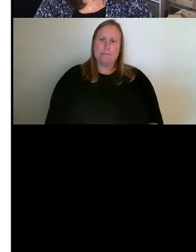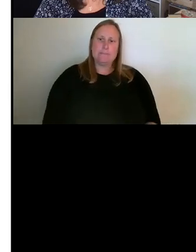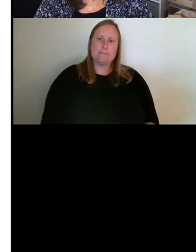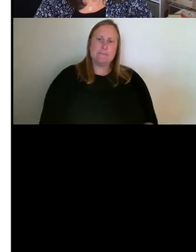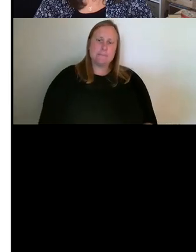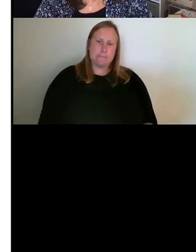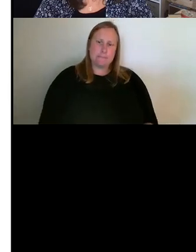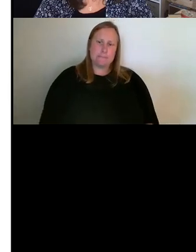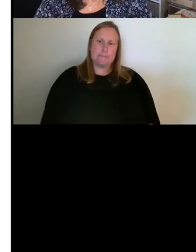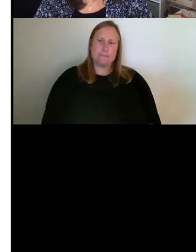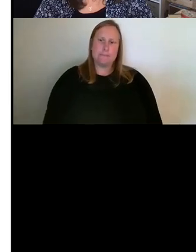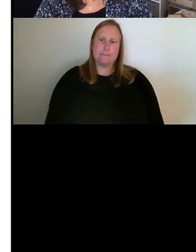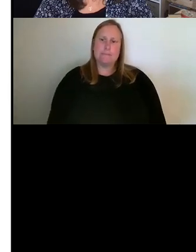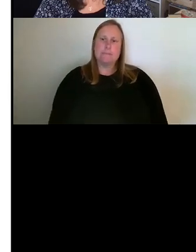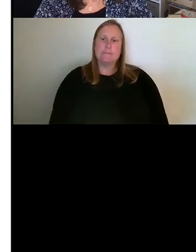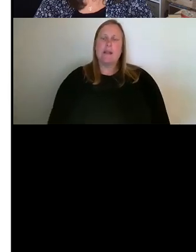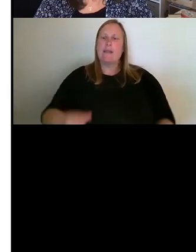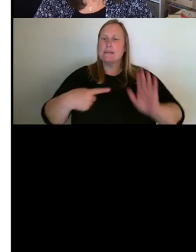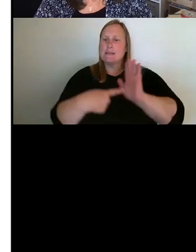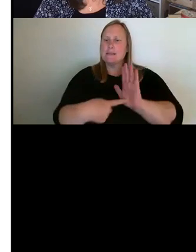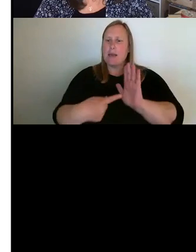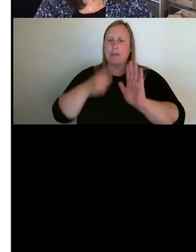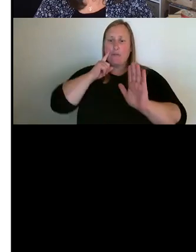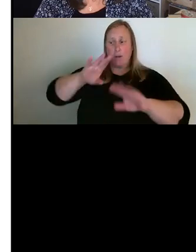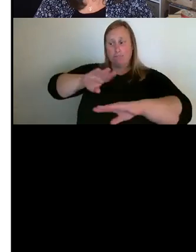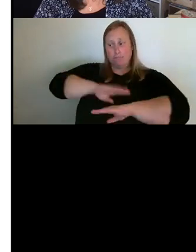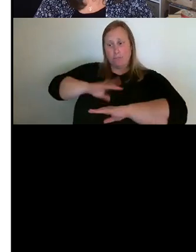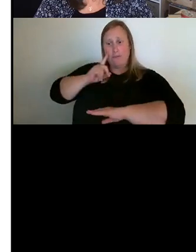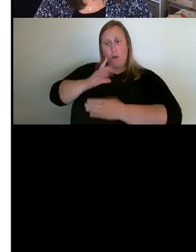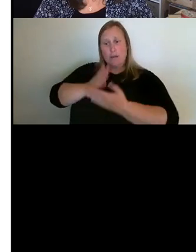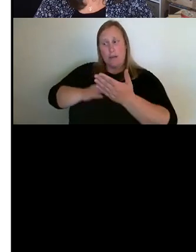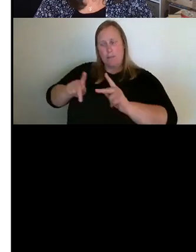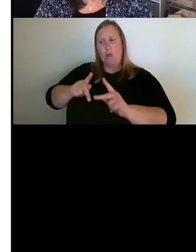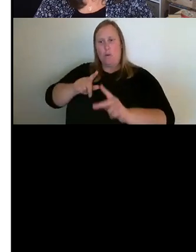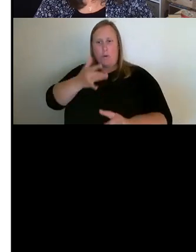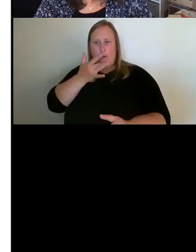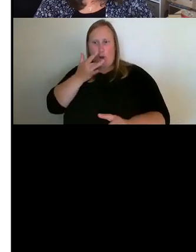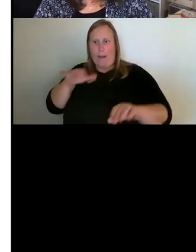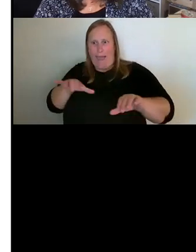That is an example of satisfying for some individuals that need to do it right away but then